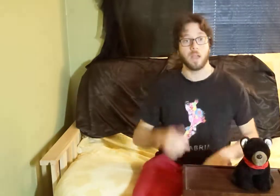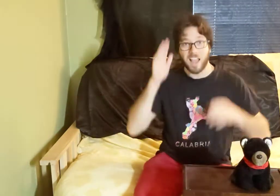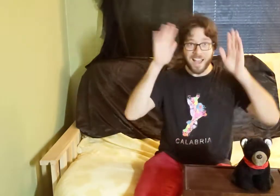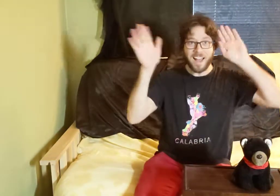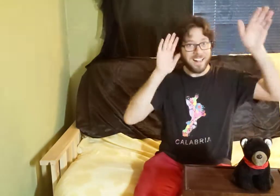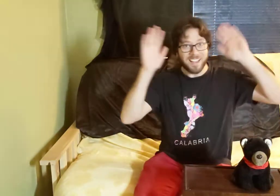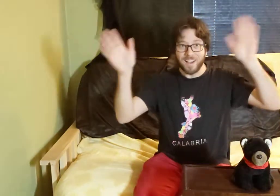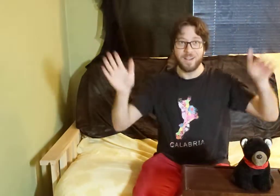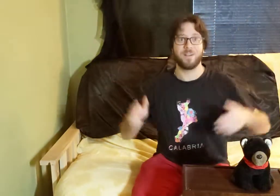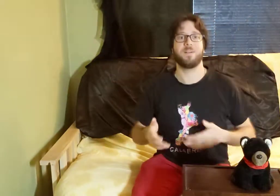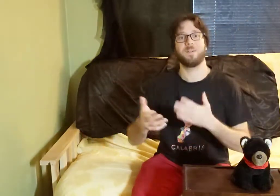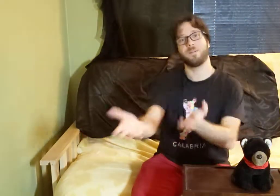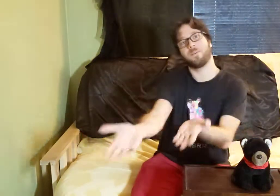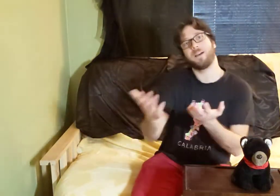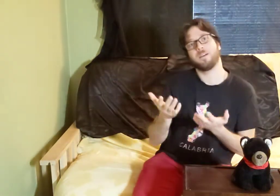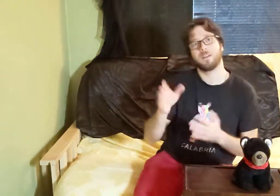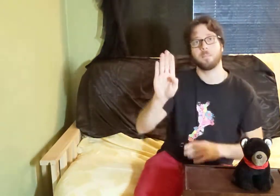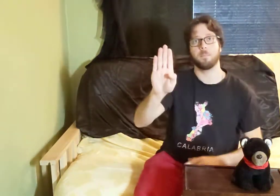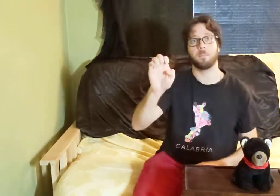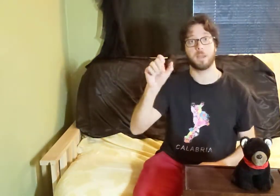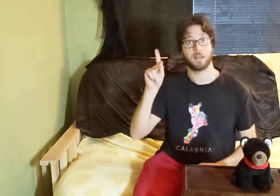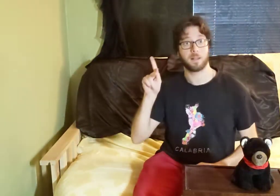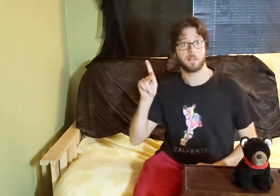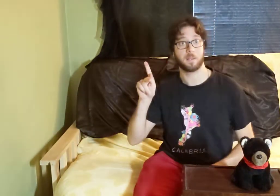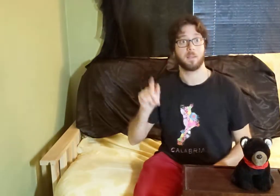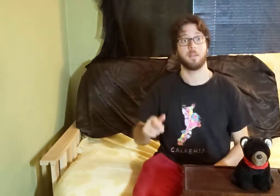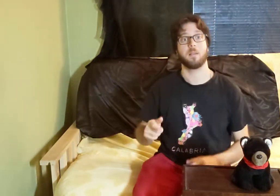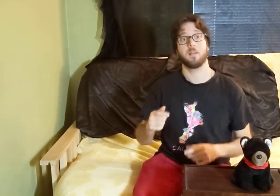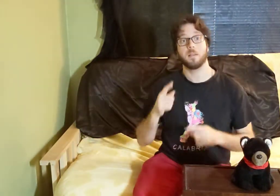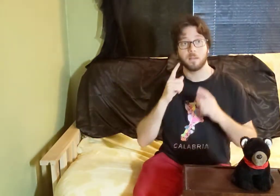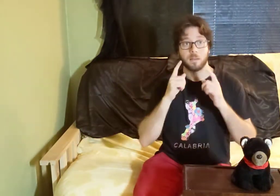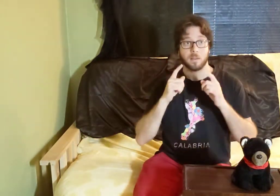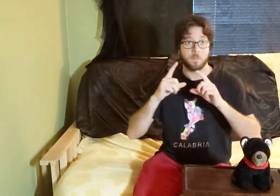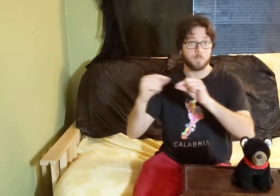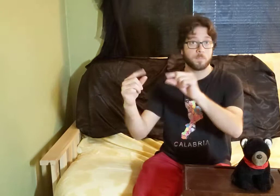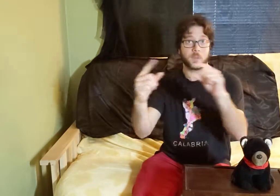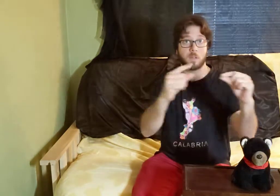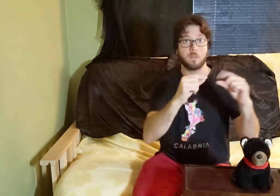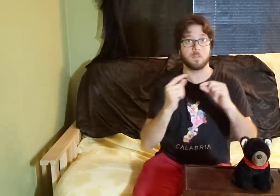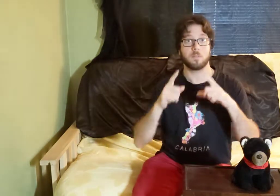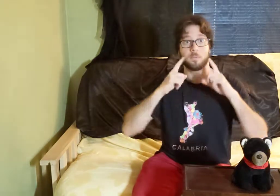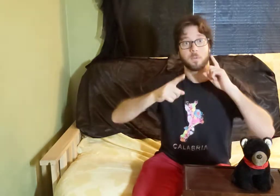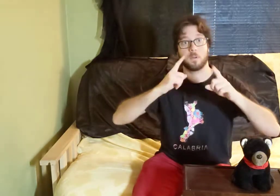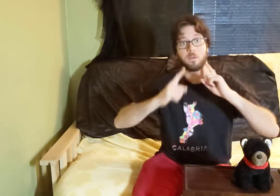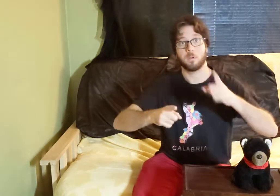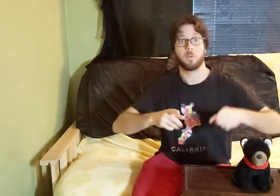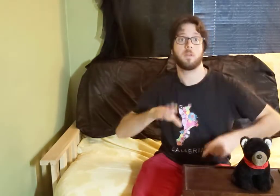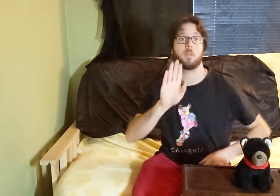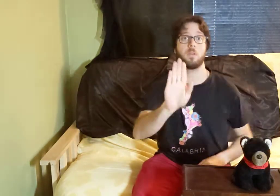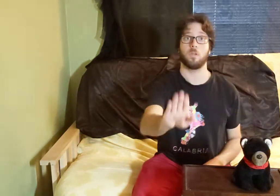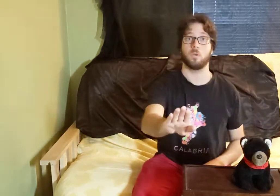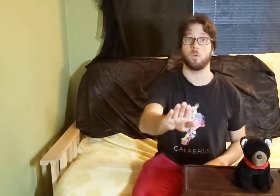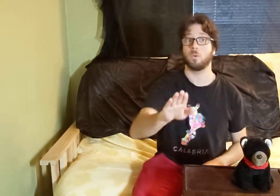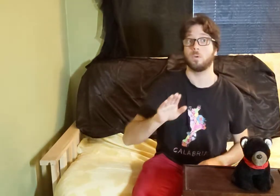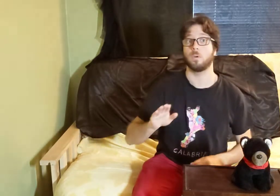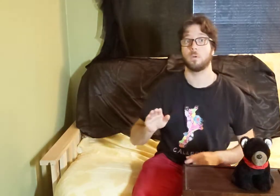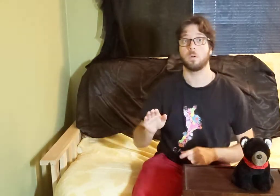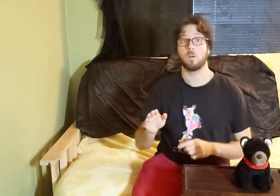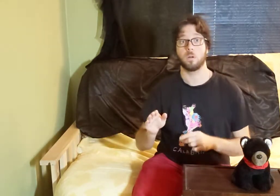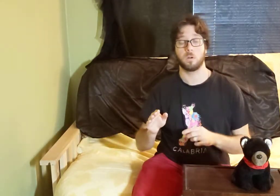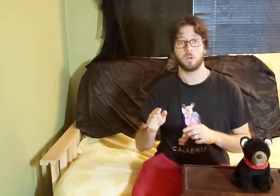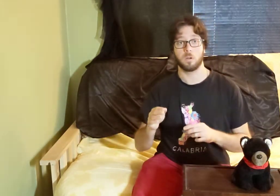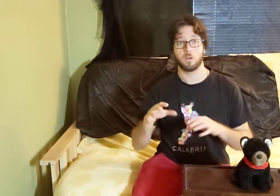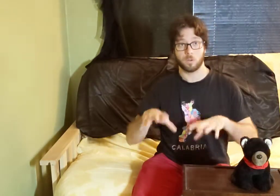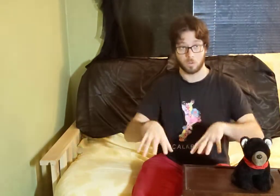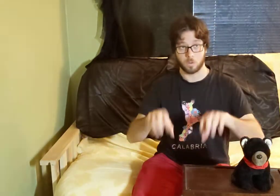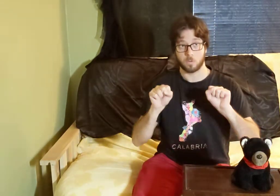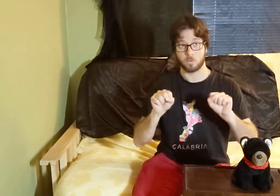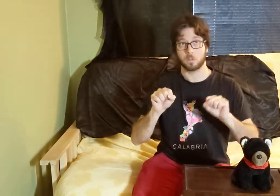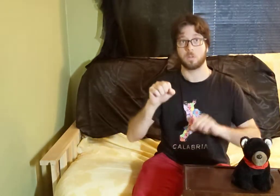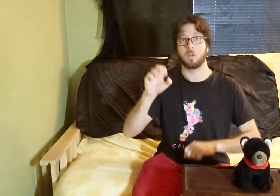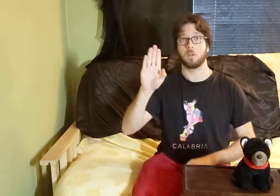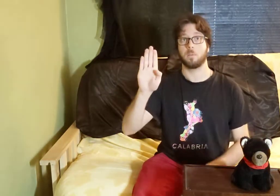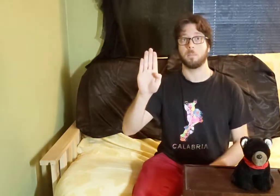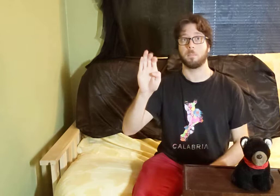HELLO++ WELCOME #BACK GOSSIP TALK-with YOUR HOST